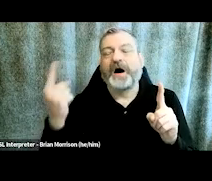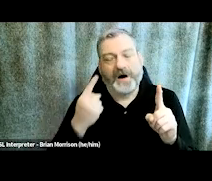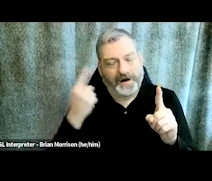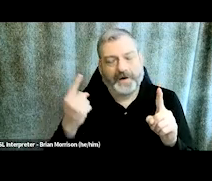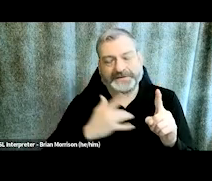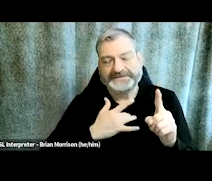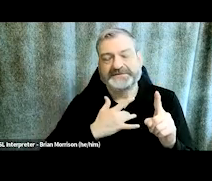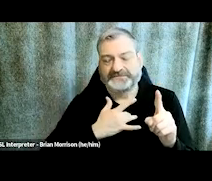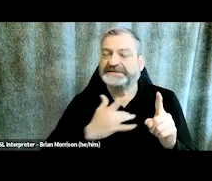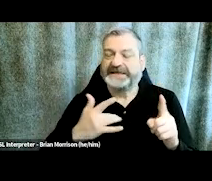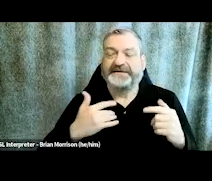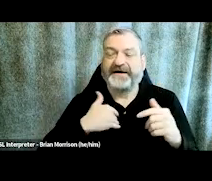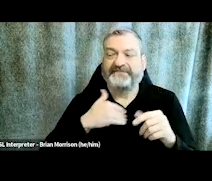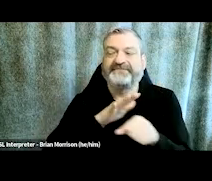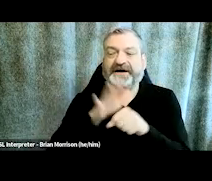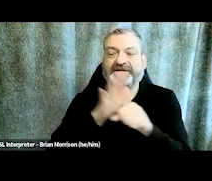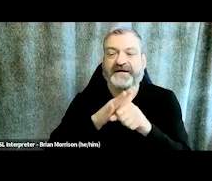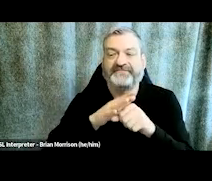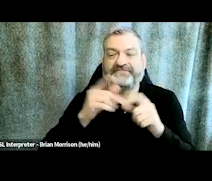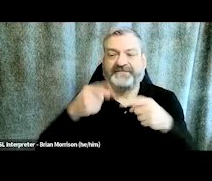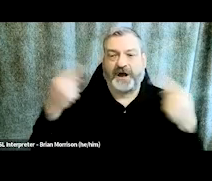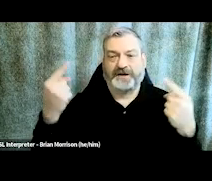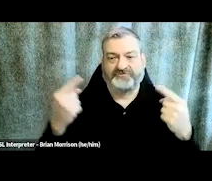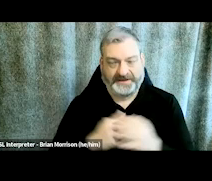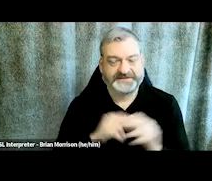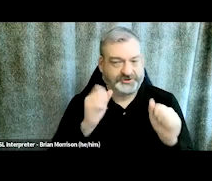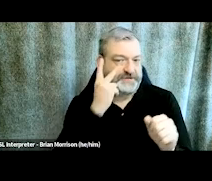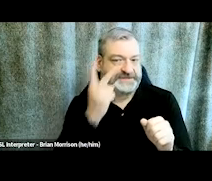There another thing is in programs like